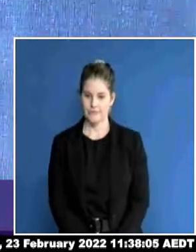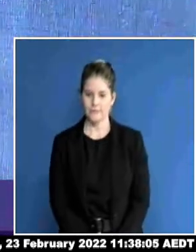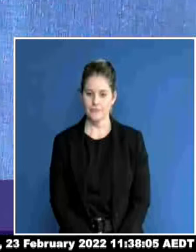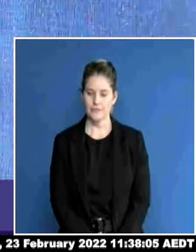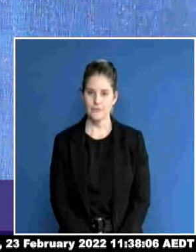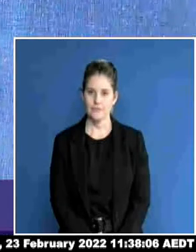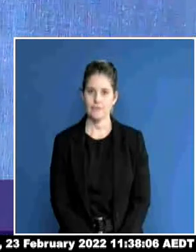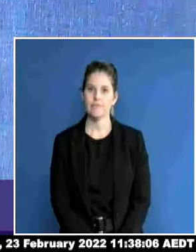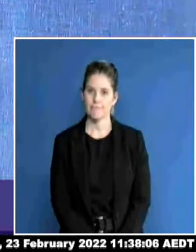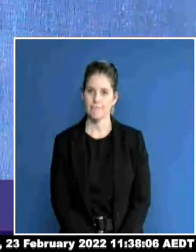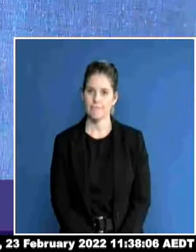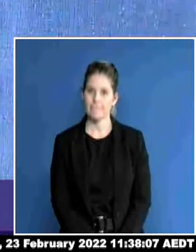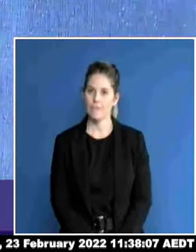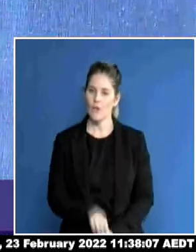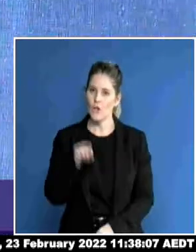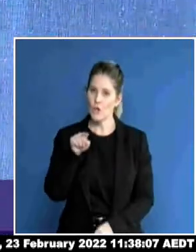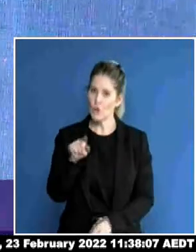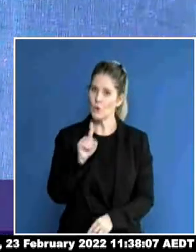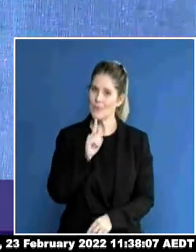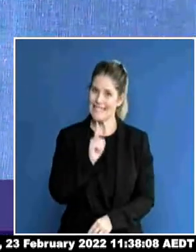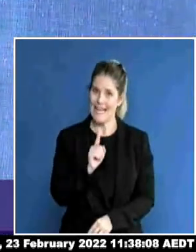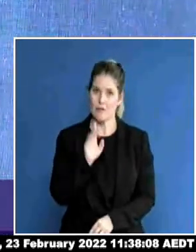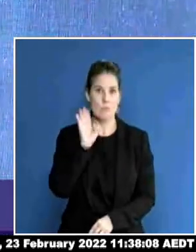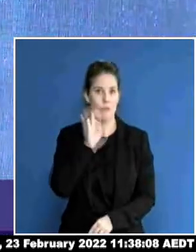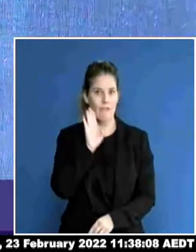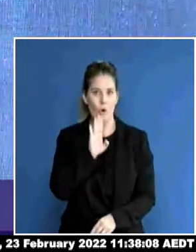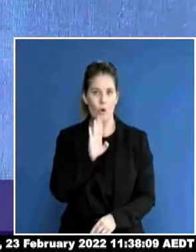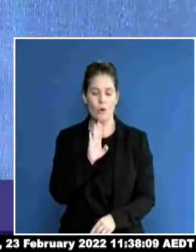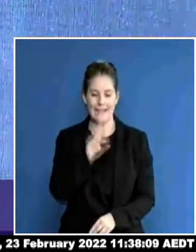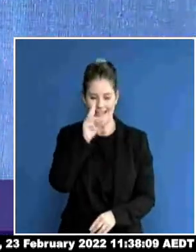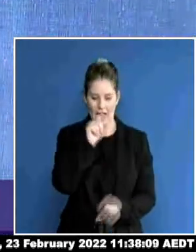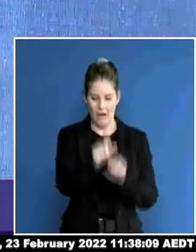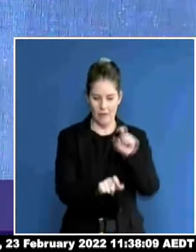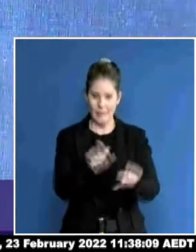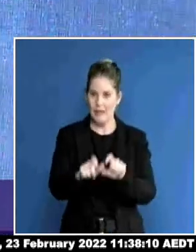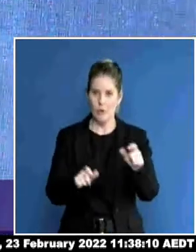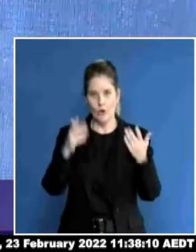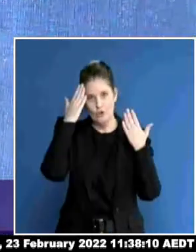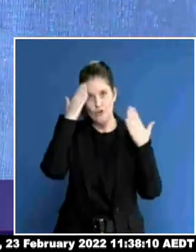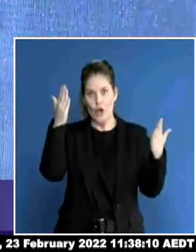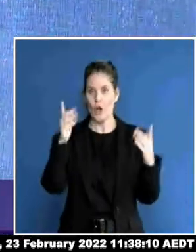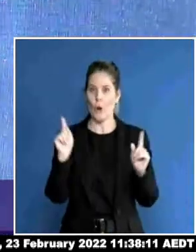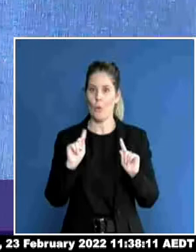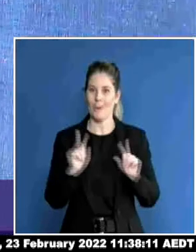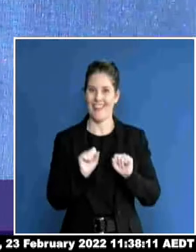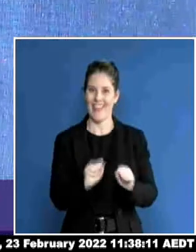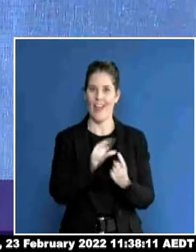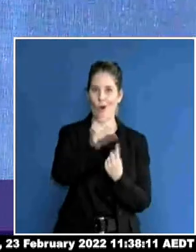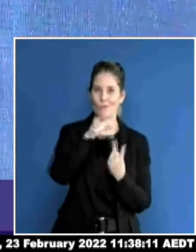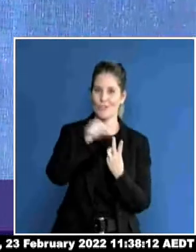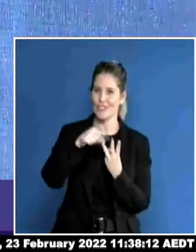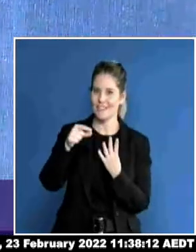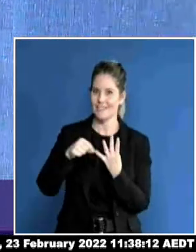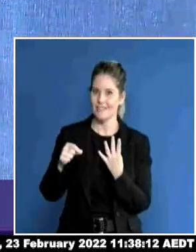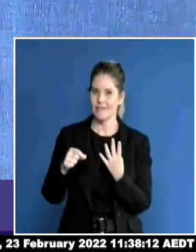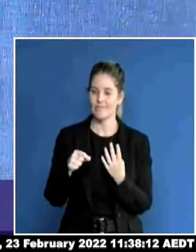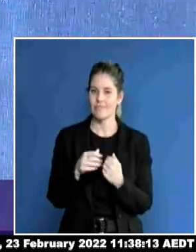made aware of their options, another issue that you speak to is that there is often a delay in relation to being told about those options.